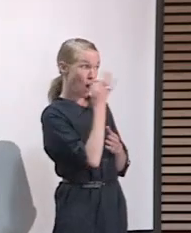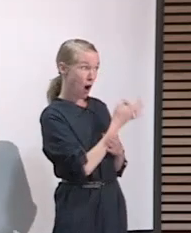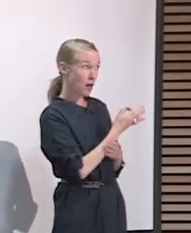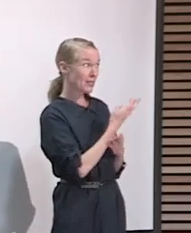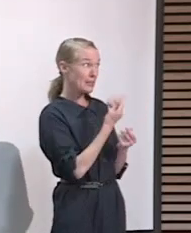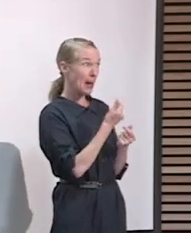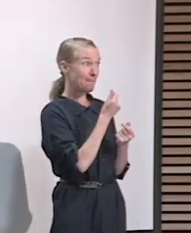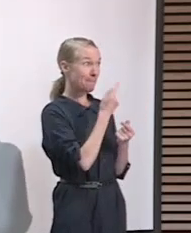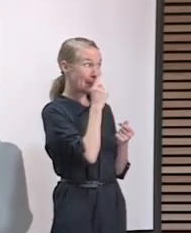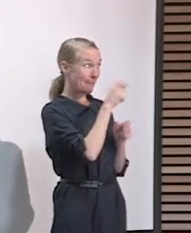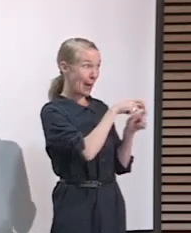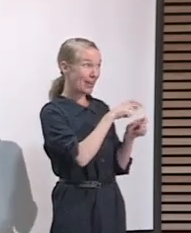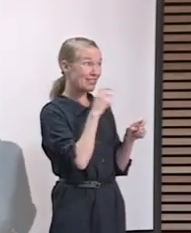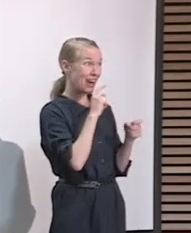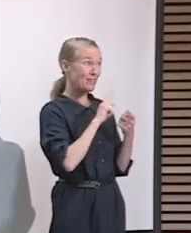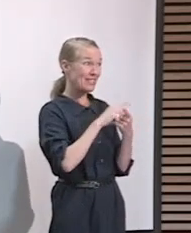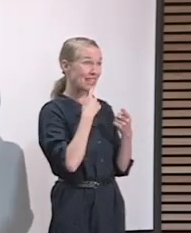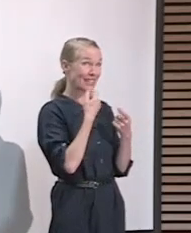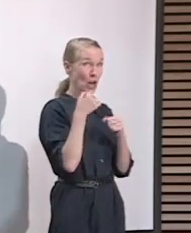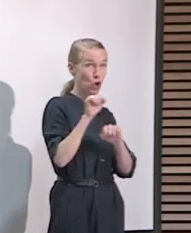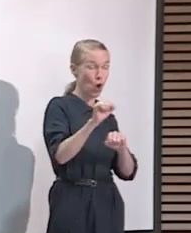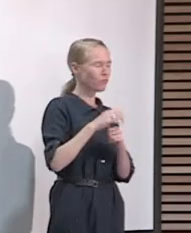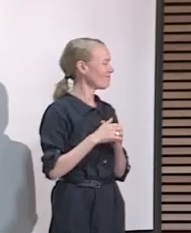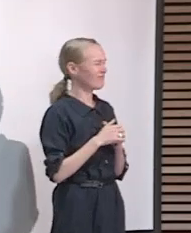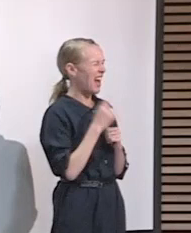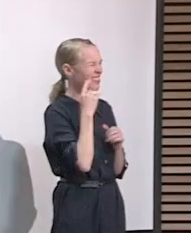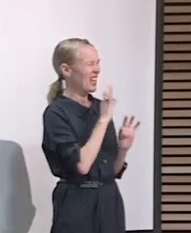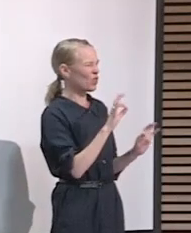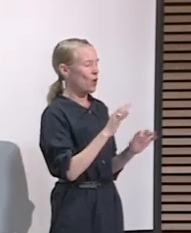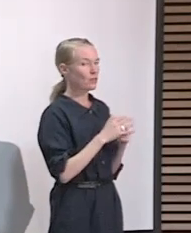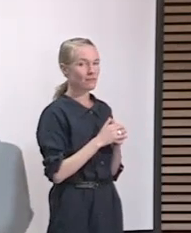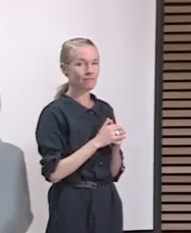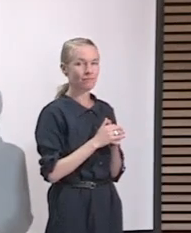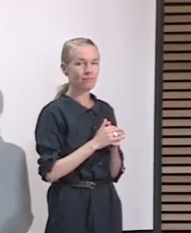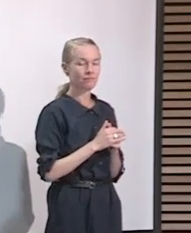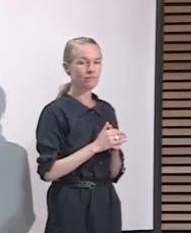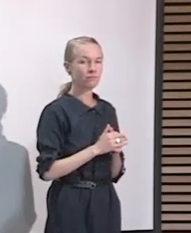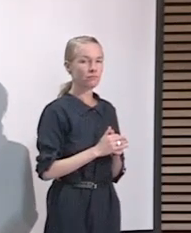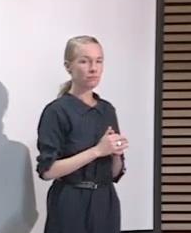sooner but the focus has to be forward looking.